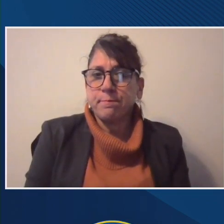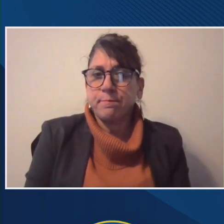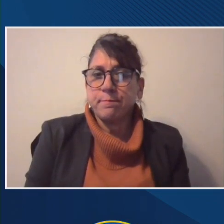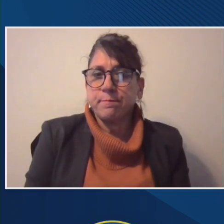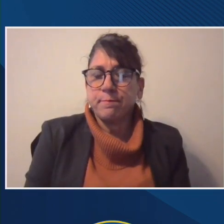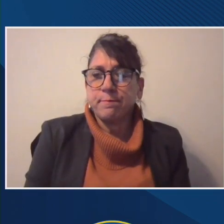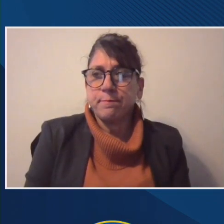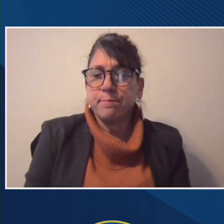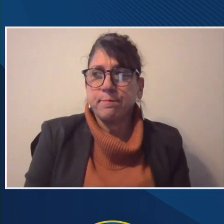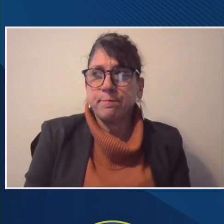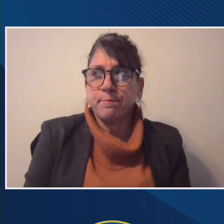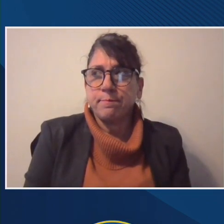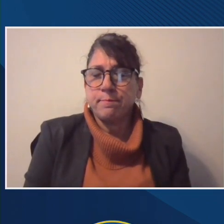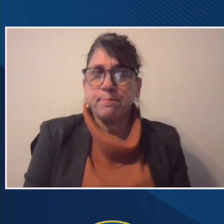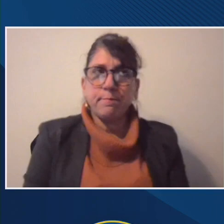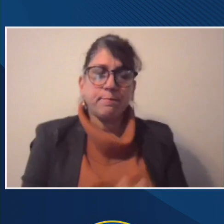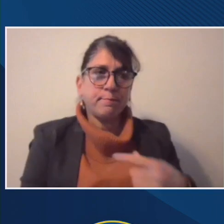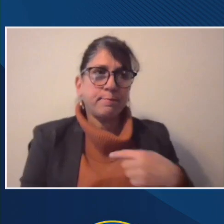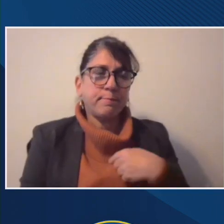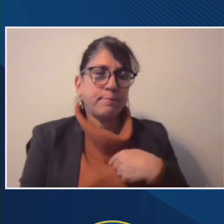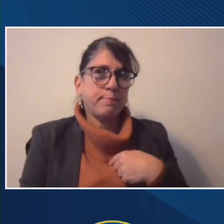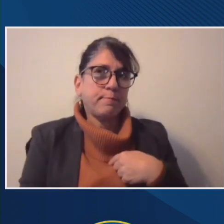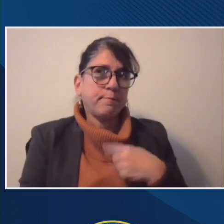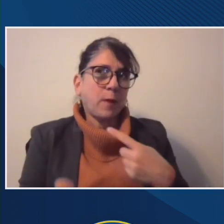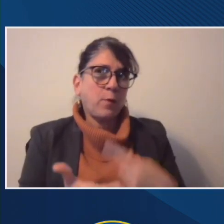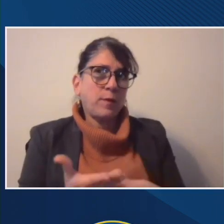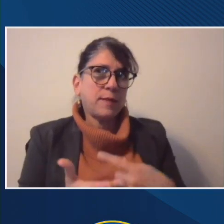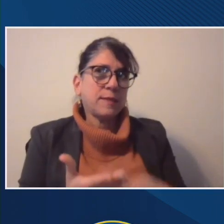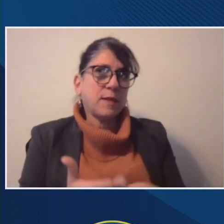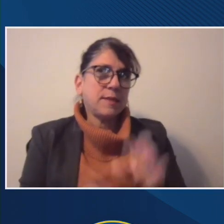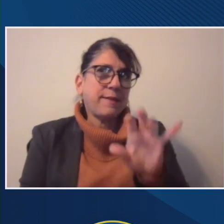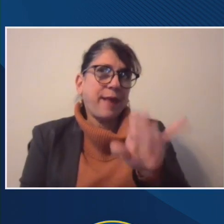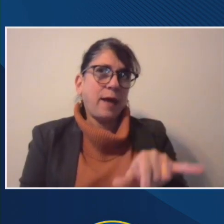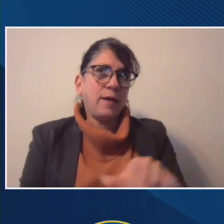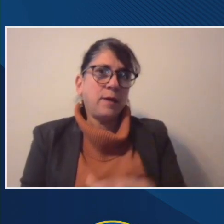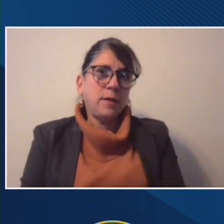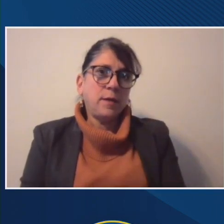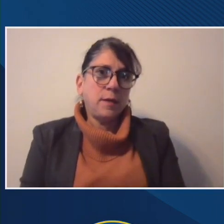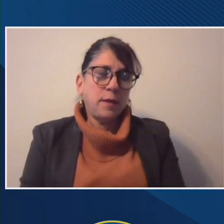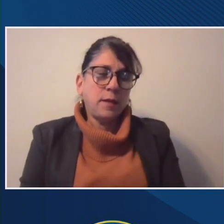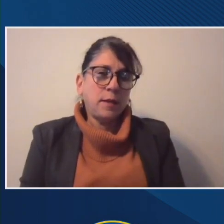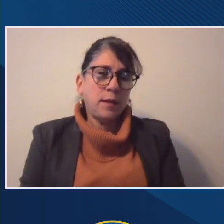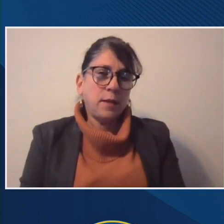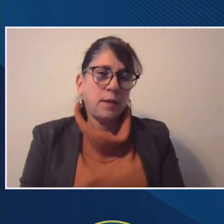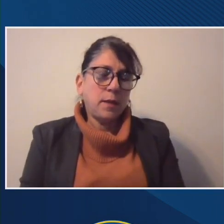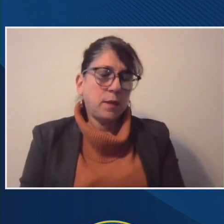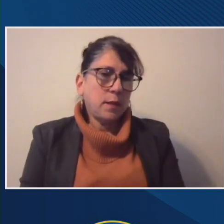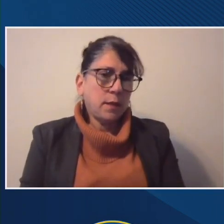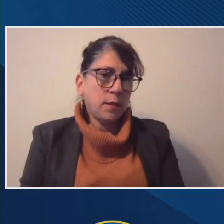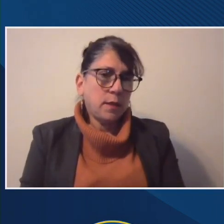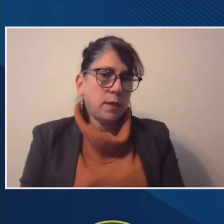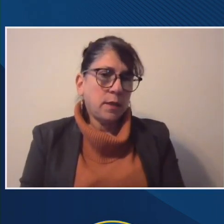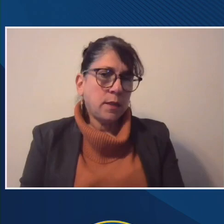I'll discuss that. Yeah, we do understand and recognize that